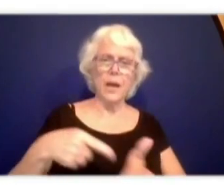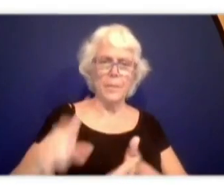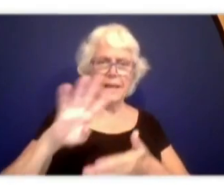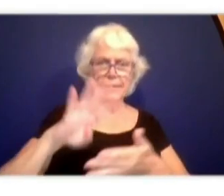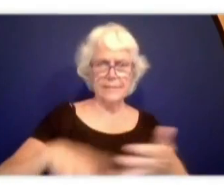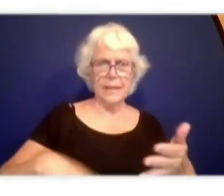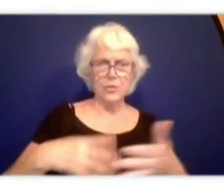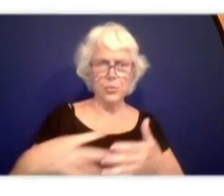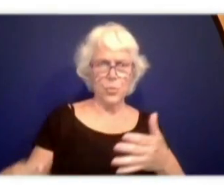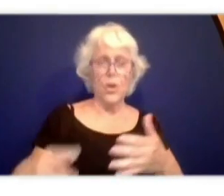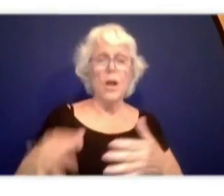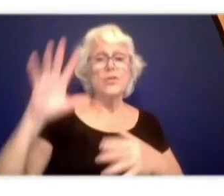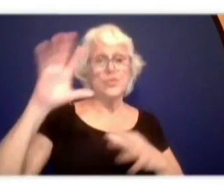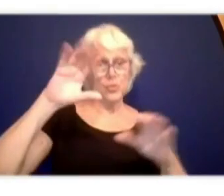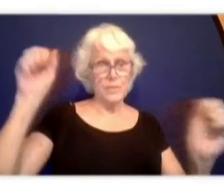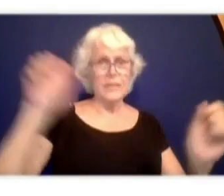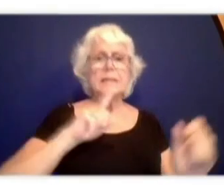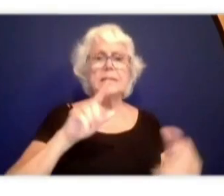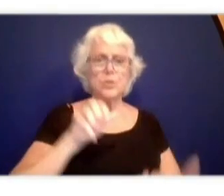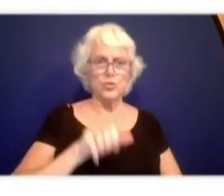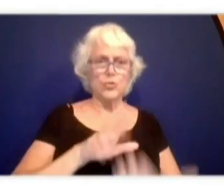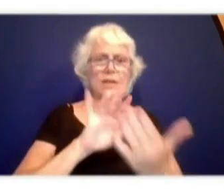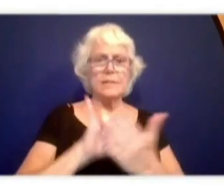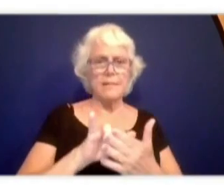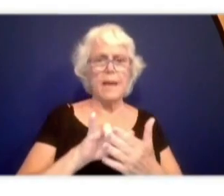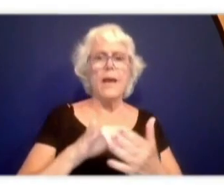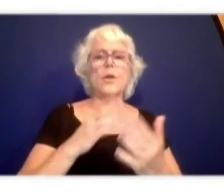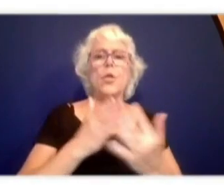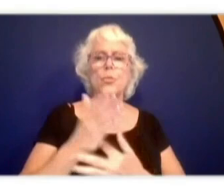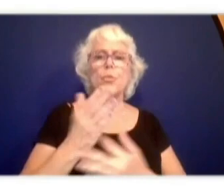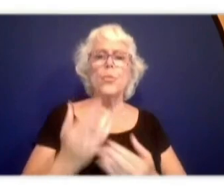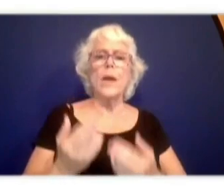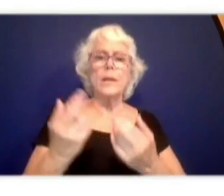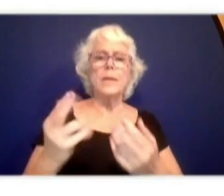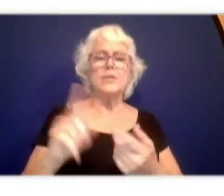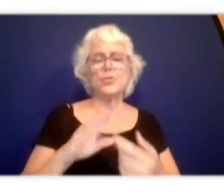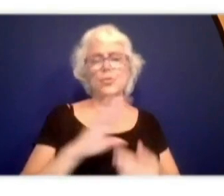The superintendent is addressing this through a recommendation to the board of Education.